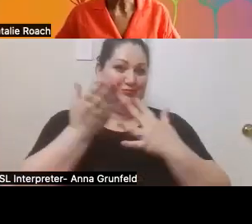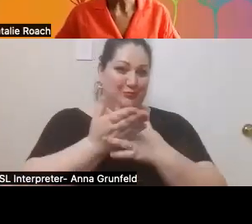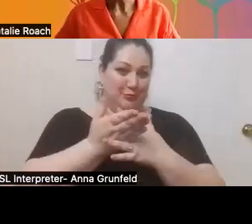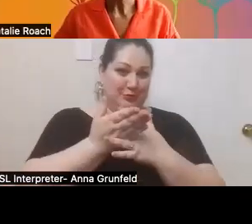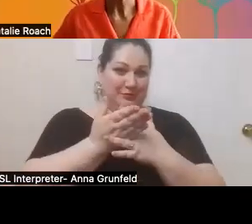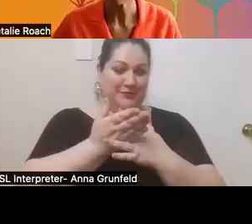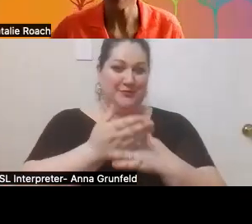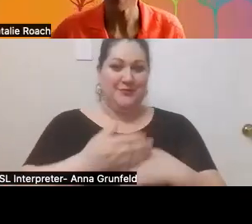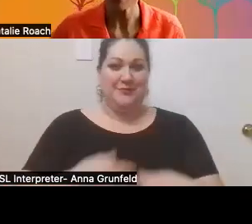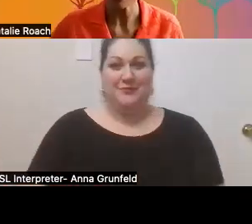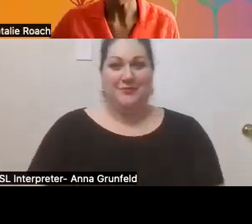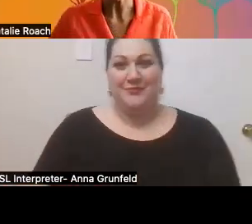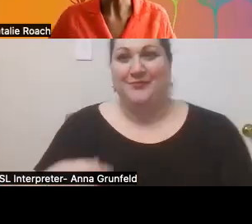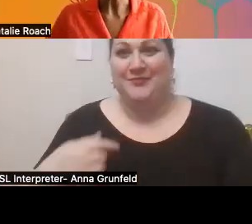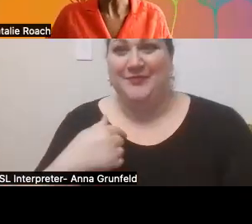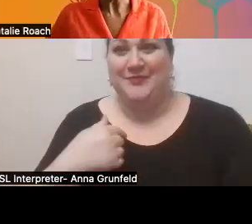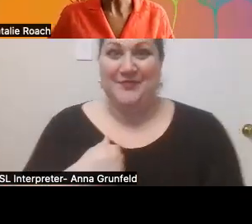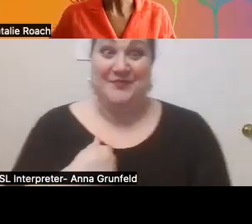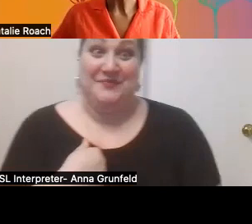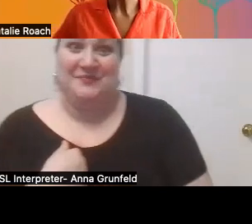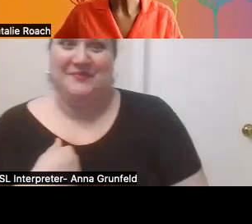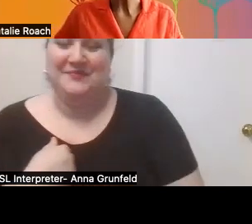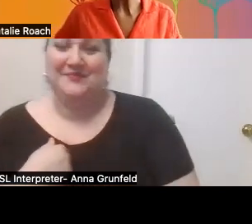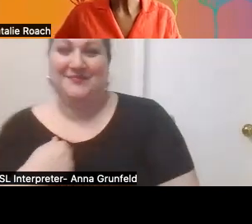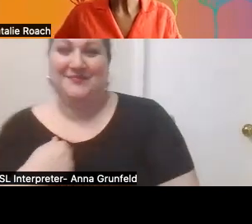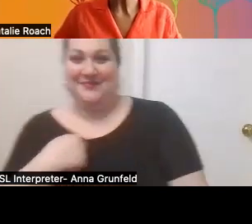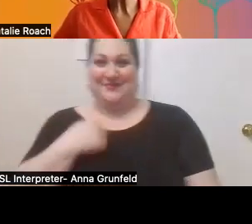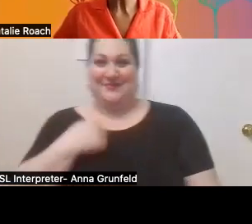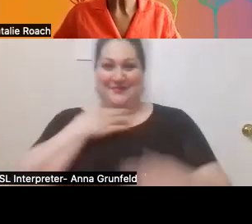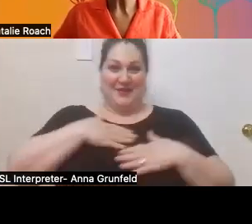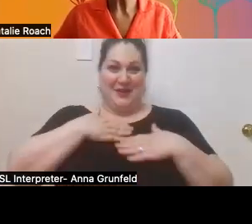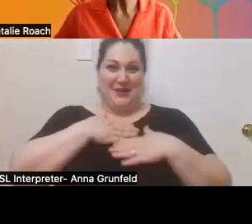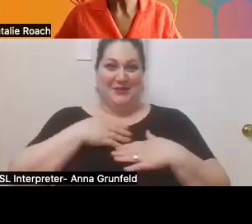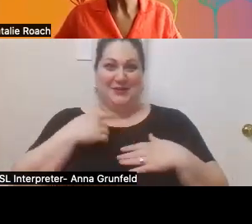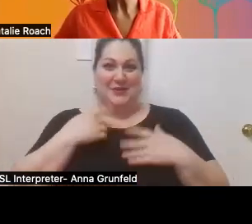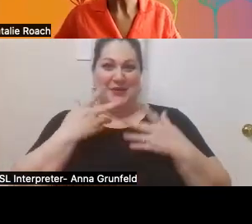I did. I'm actually just trying to make sure I have no roasted chickpeas in my teeth.